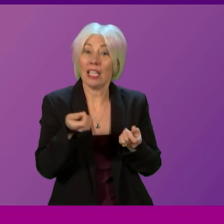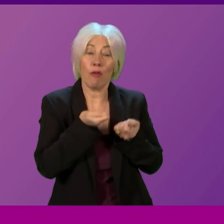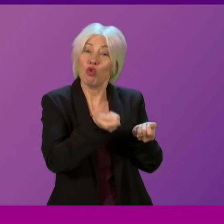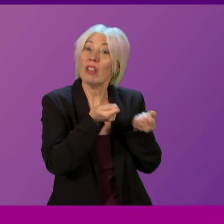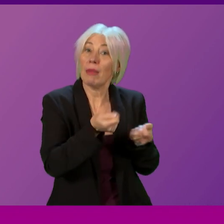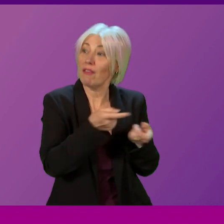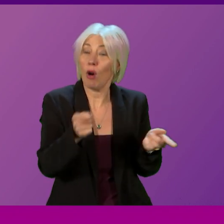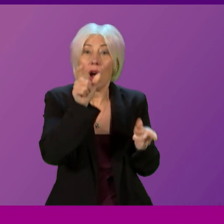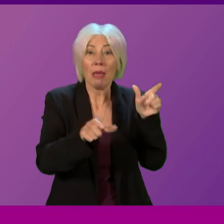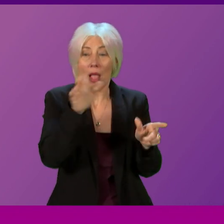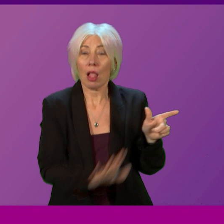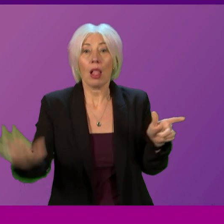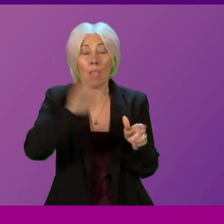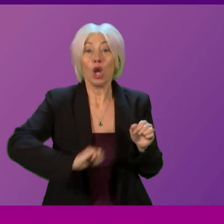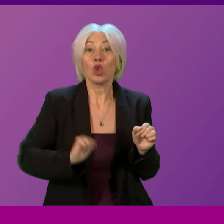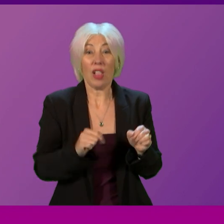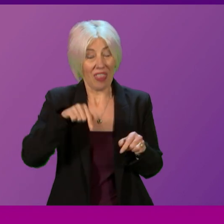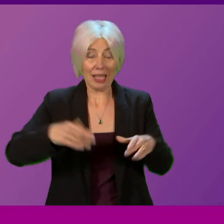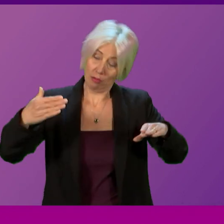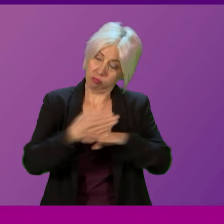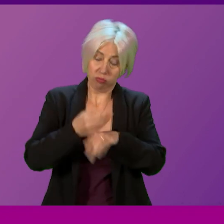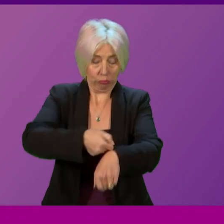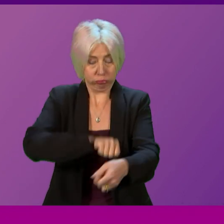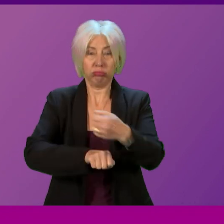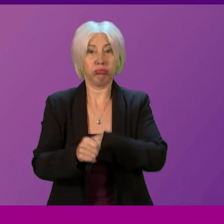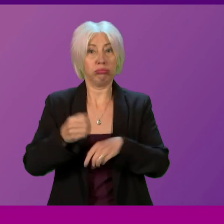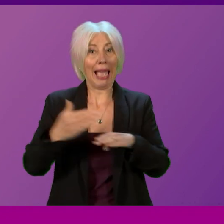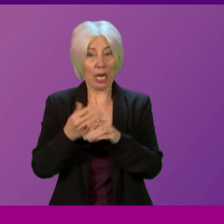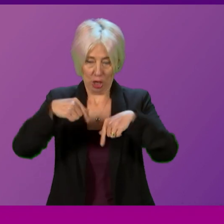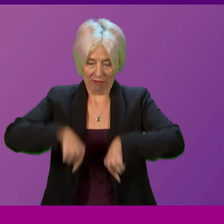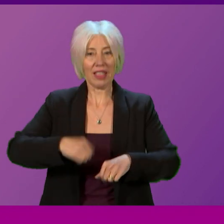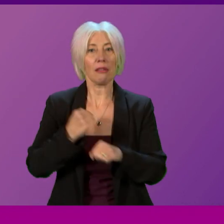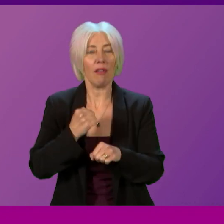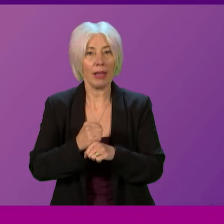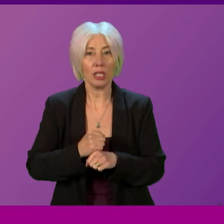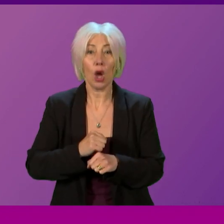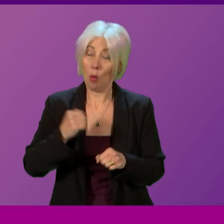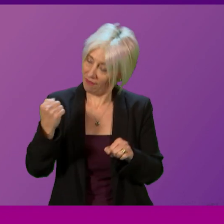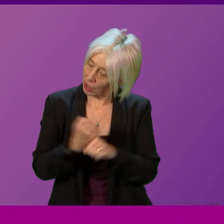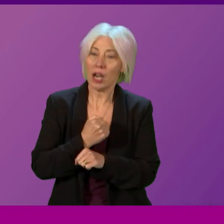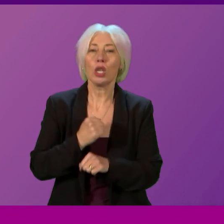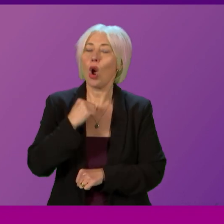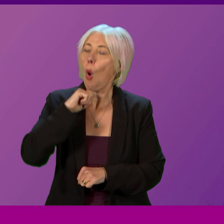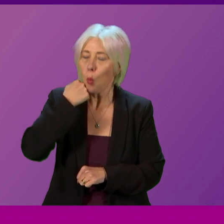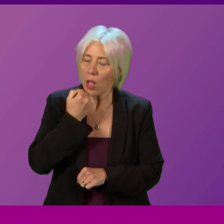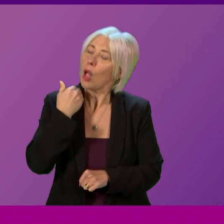That is the practical action that the Government is taking. We will take that action and we always will take that action while we protect the founding